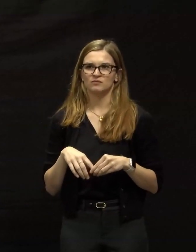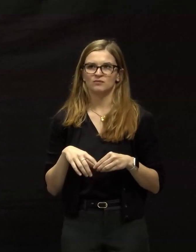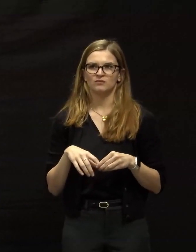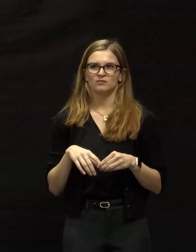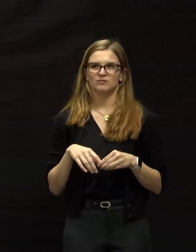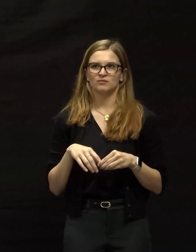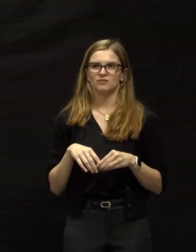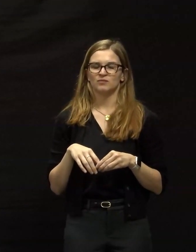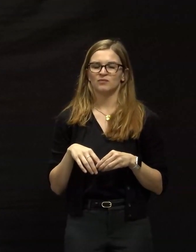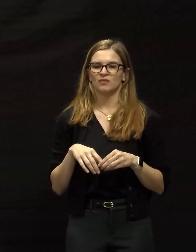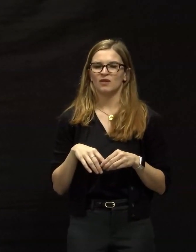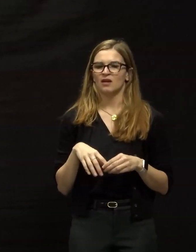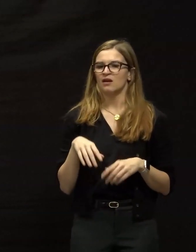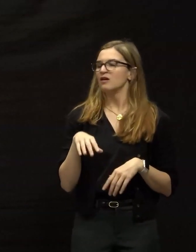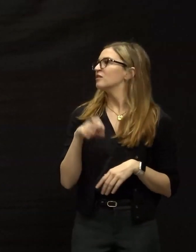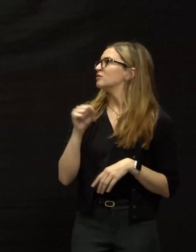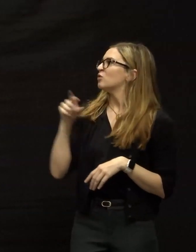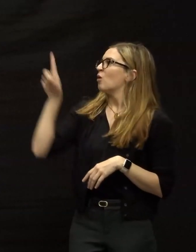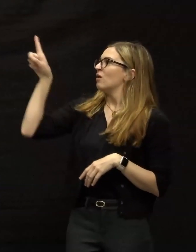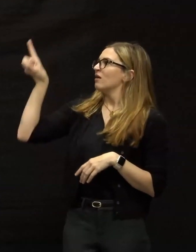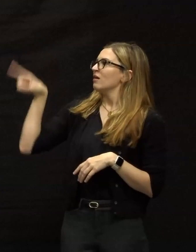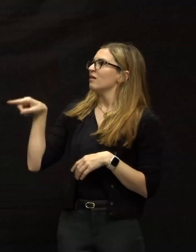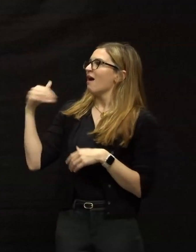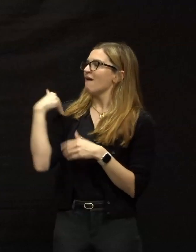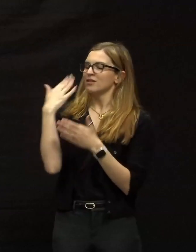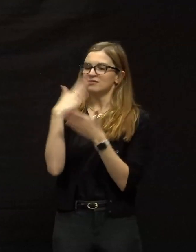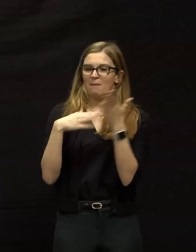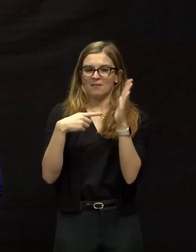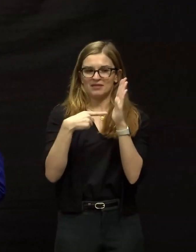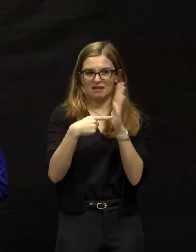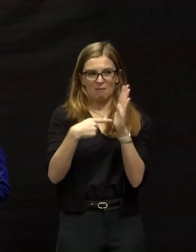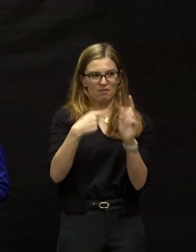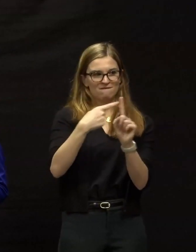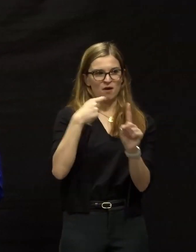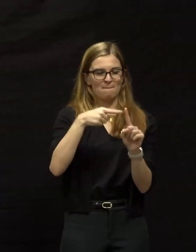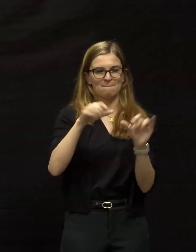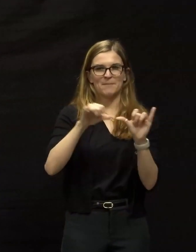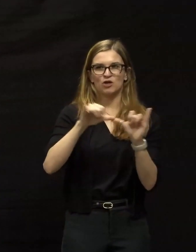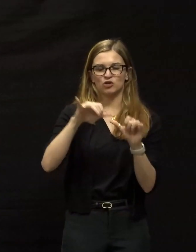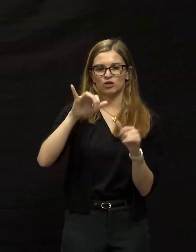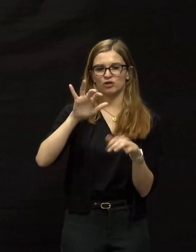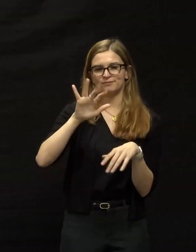and use those personal experiences. So these are some examples that we have